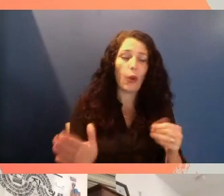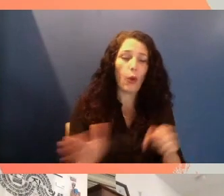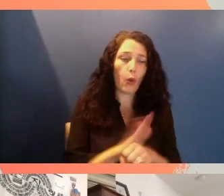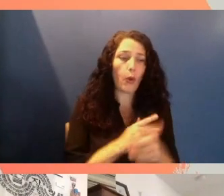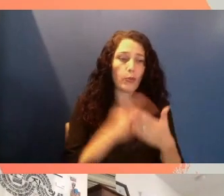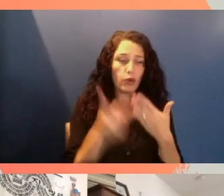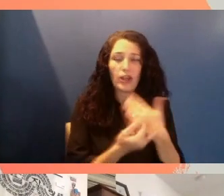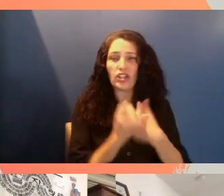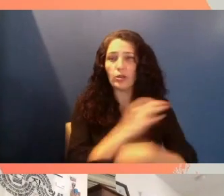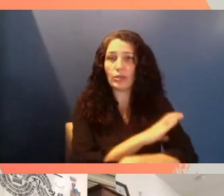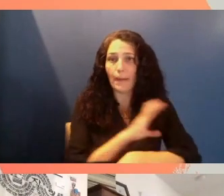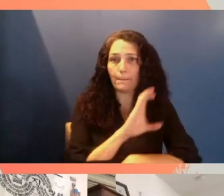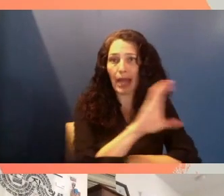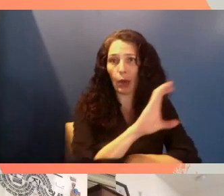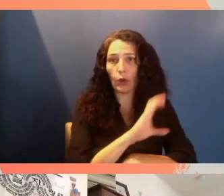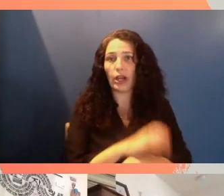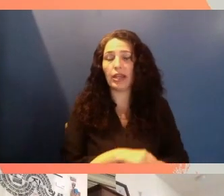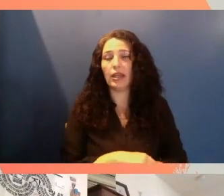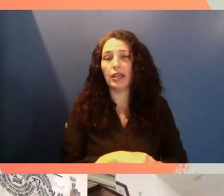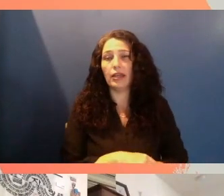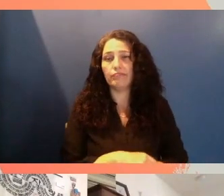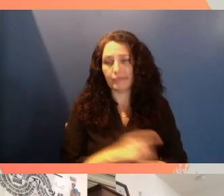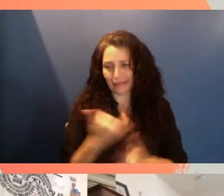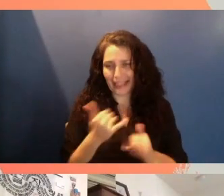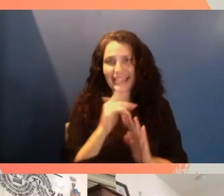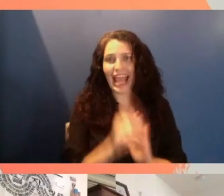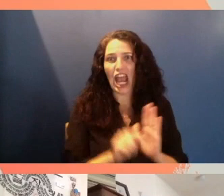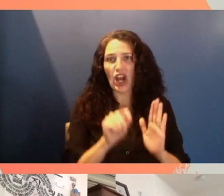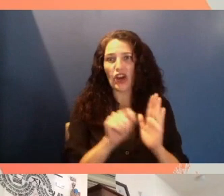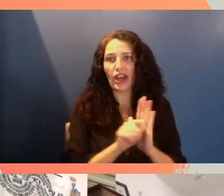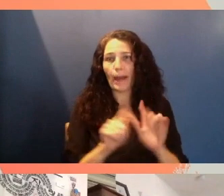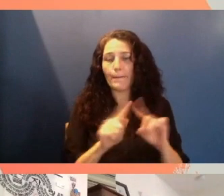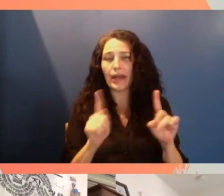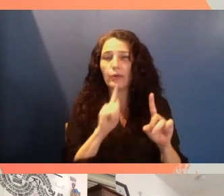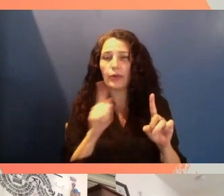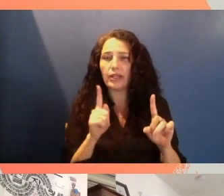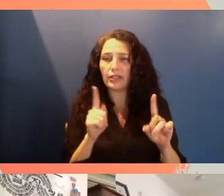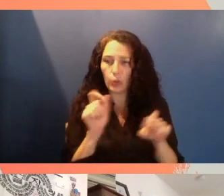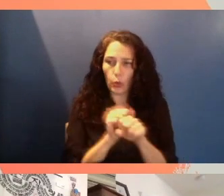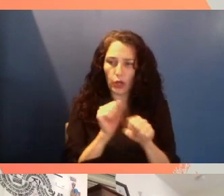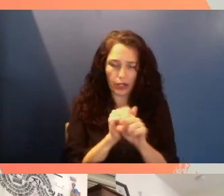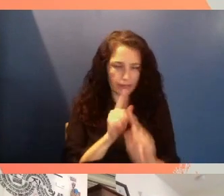in this era, but to work on it on something that was intentionally focusing